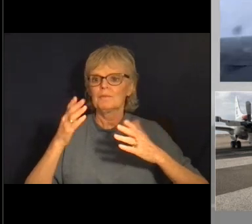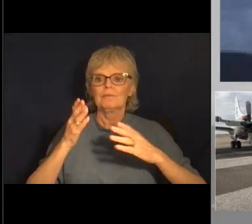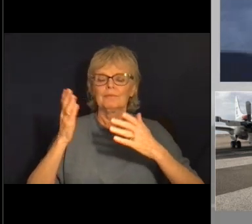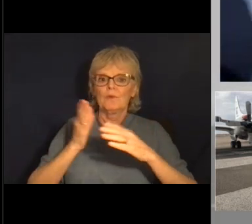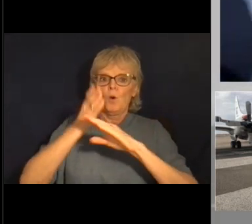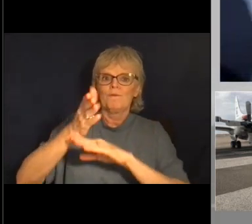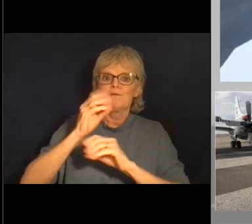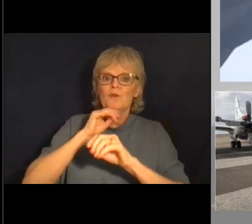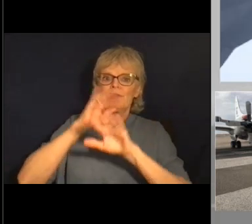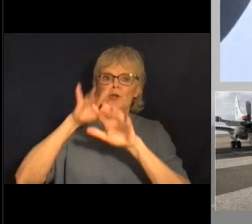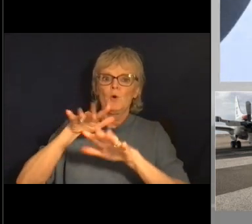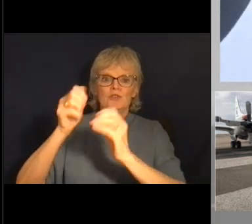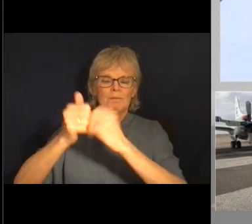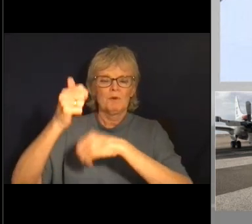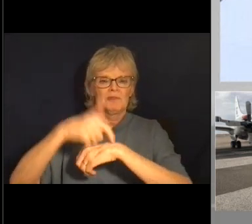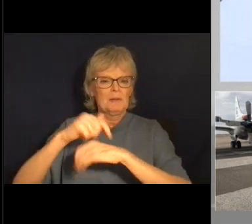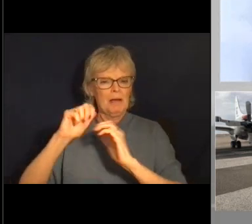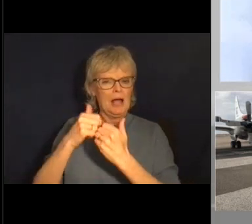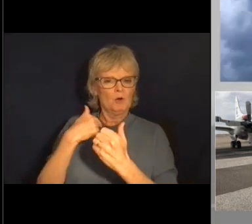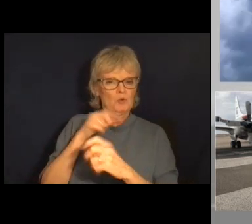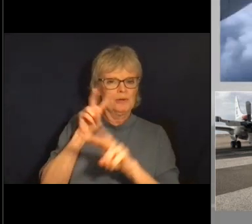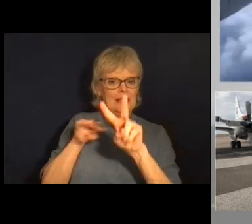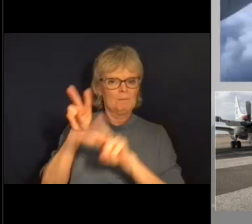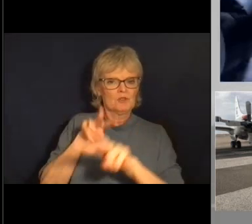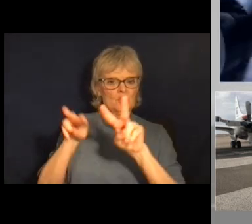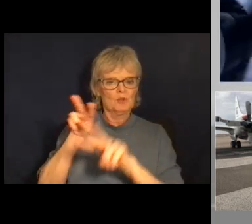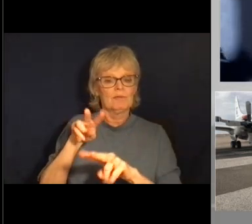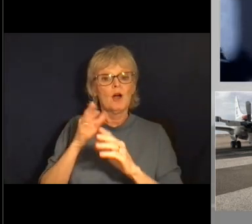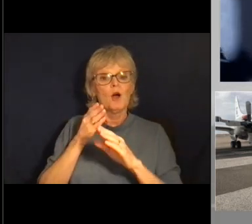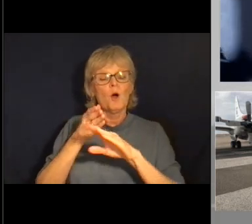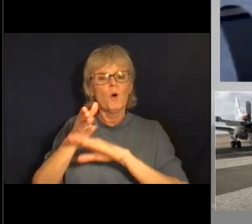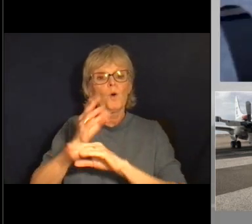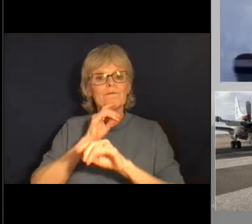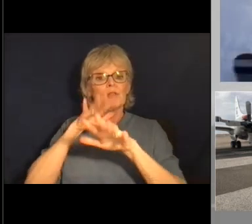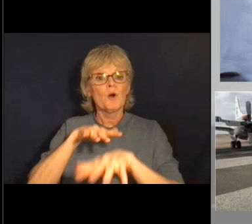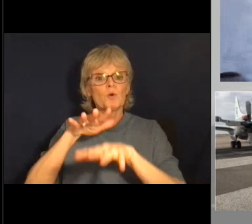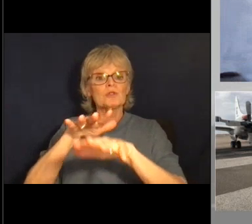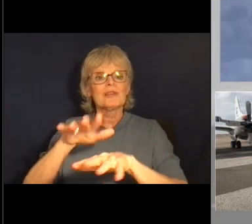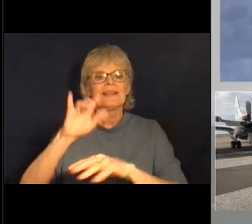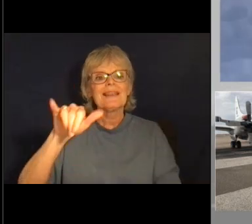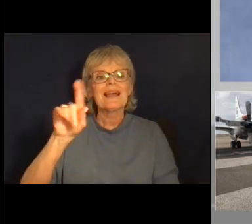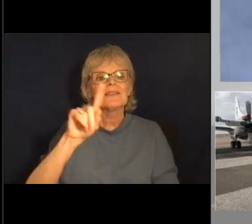How do we even observe something like this? And when it's over the ocean, that's where the NOAA hurricane hunters come in.